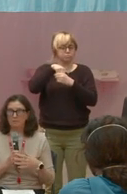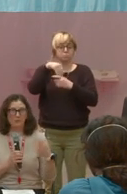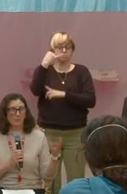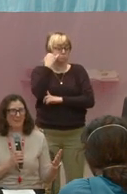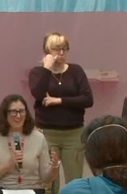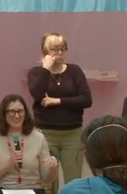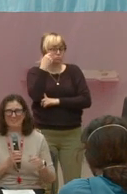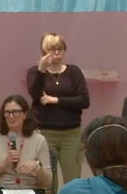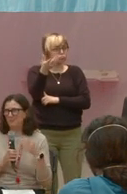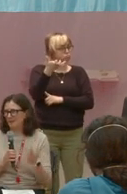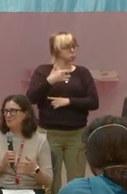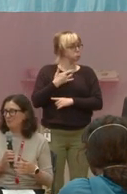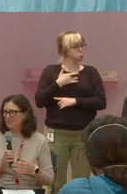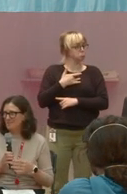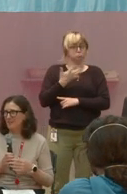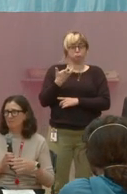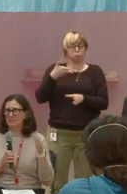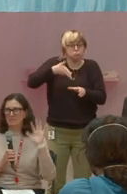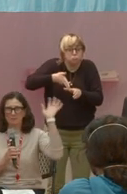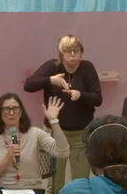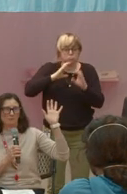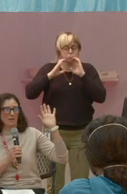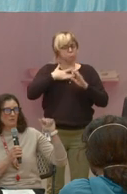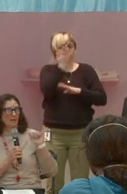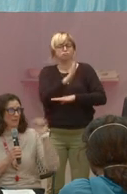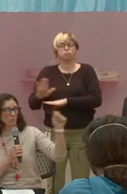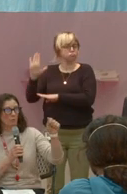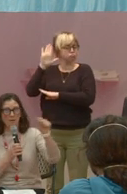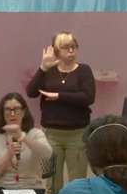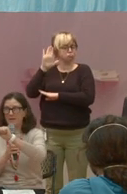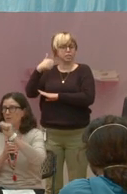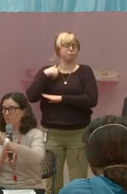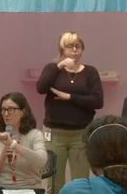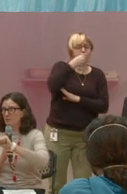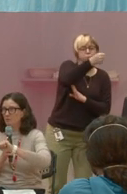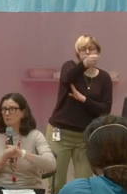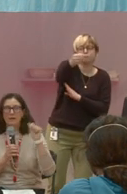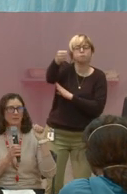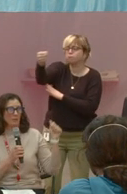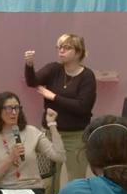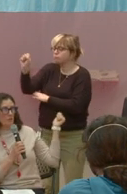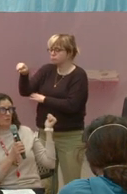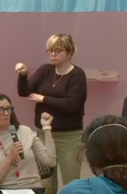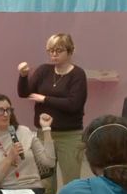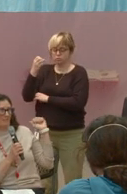you're so inclined to jump into the conversation, please raise your hand, and we'll run a mic over to you so that your voice